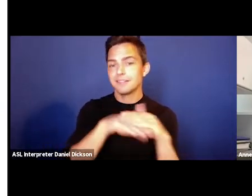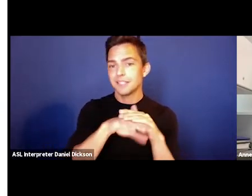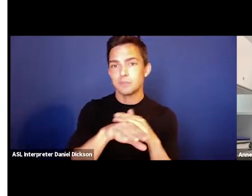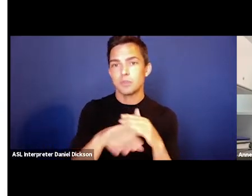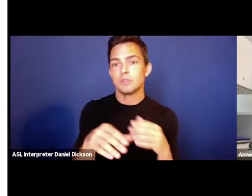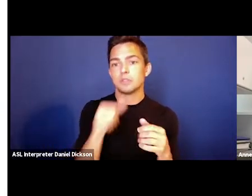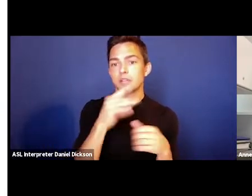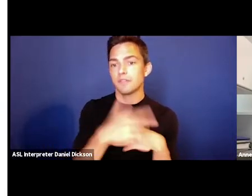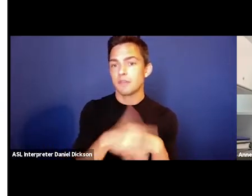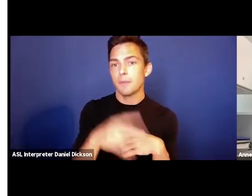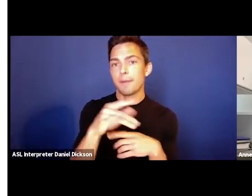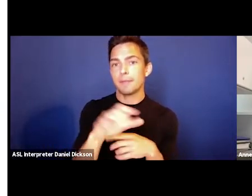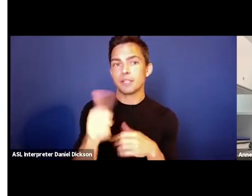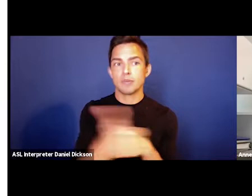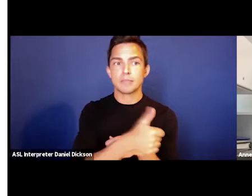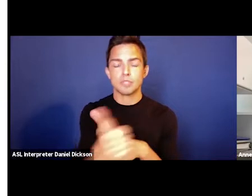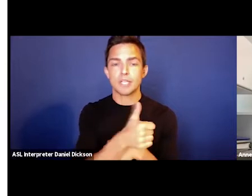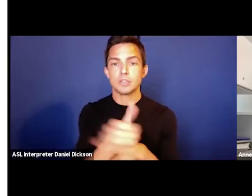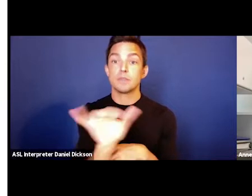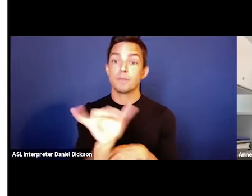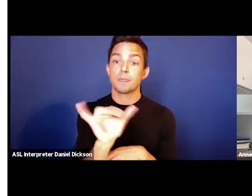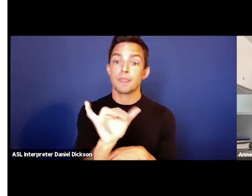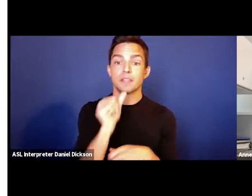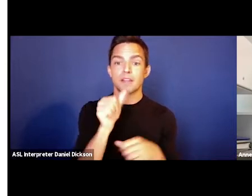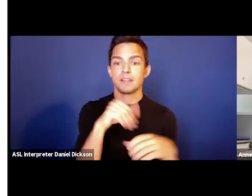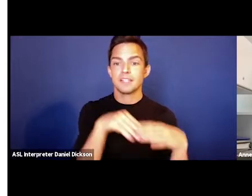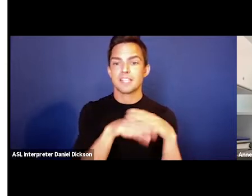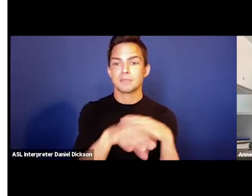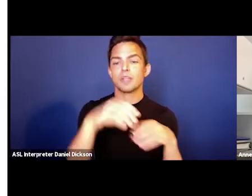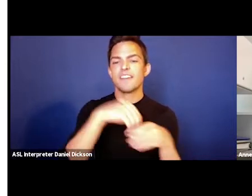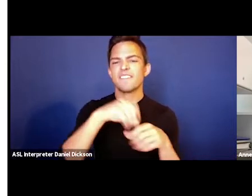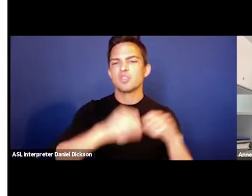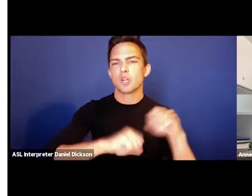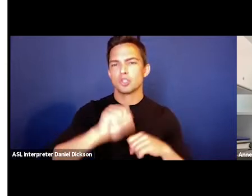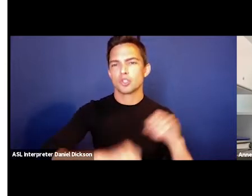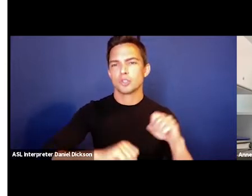public transportation, and inaccessible infrastructure. We'll now begin the presentation.